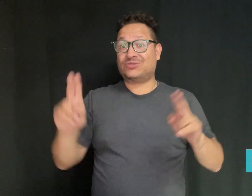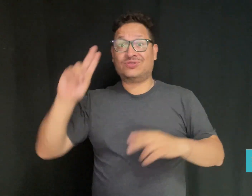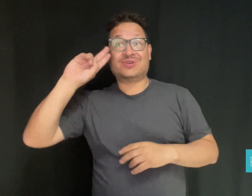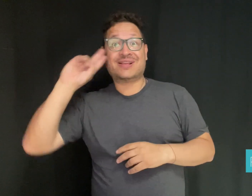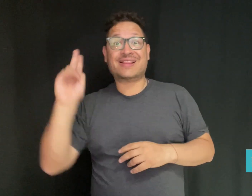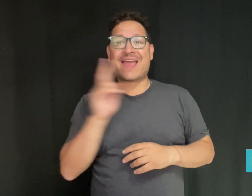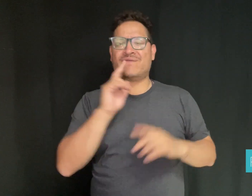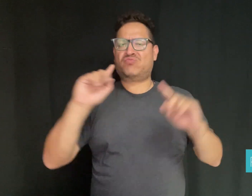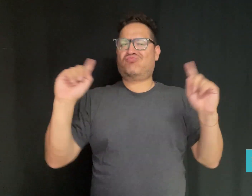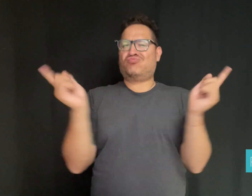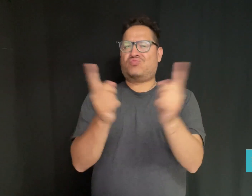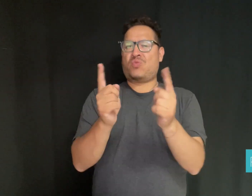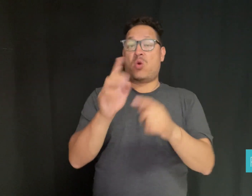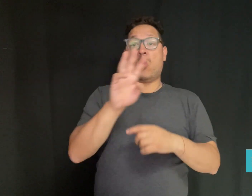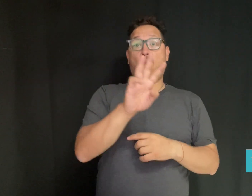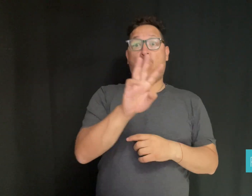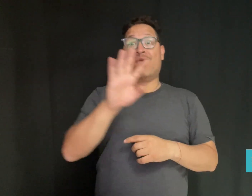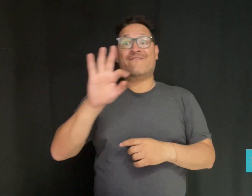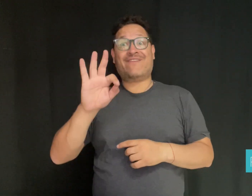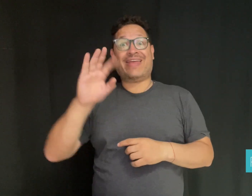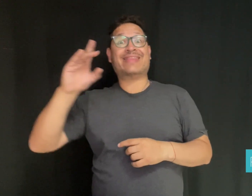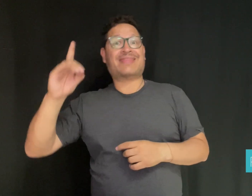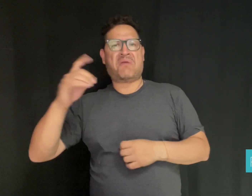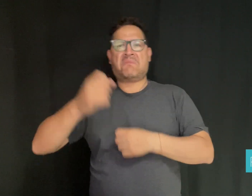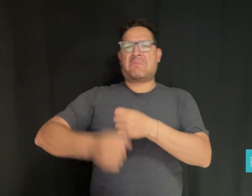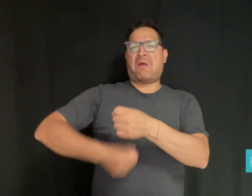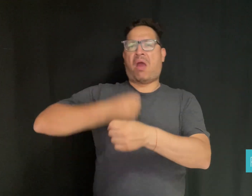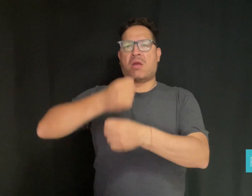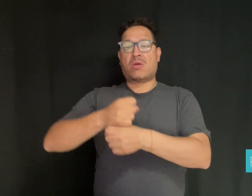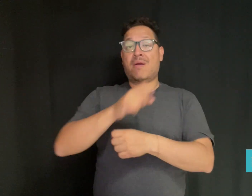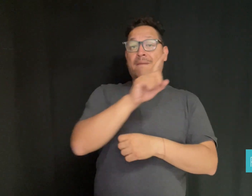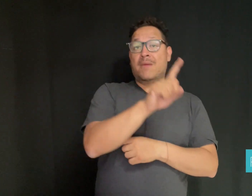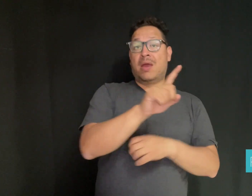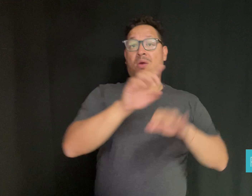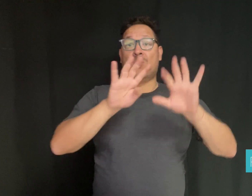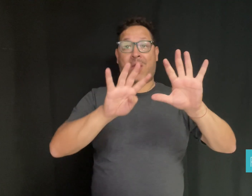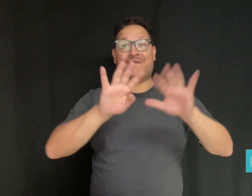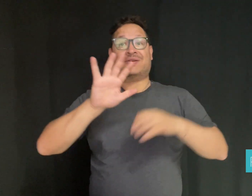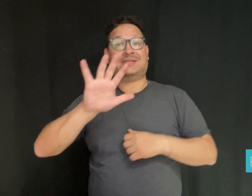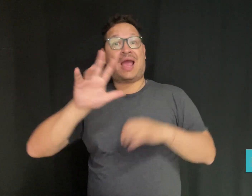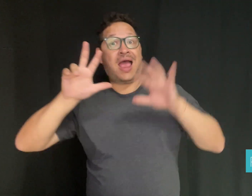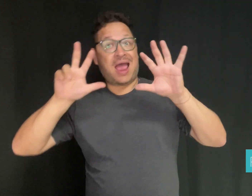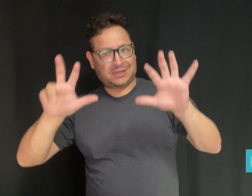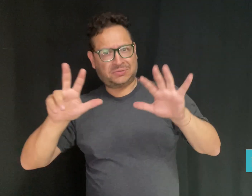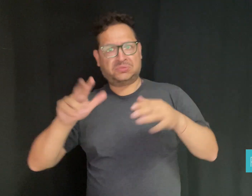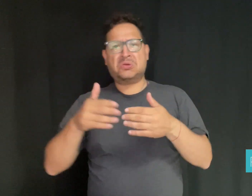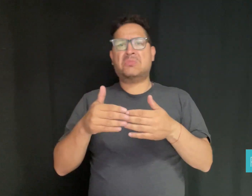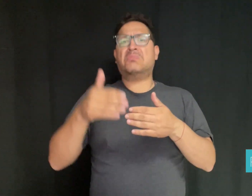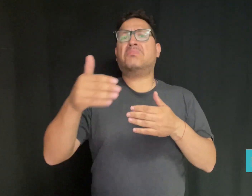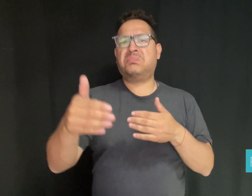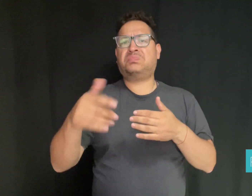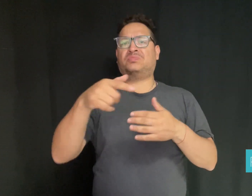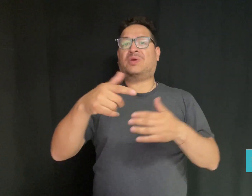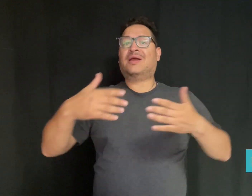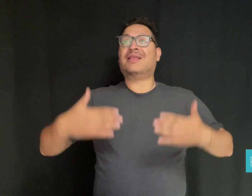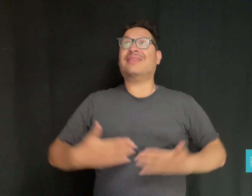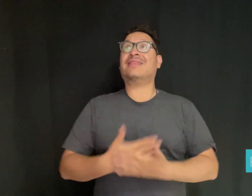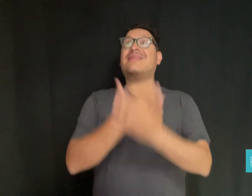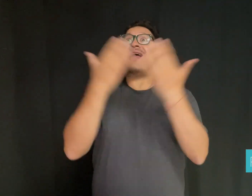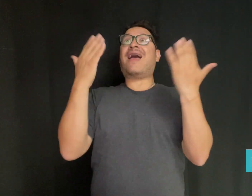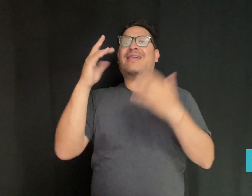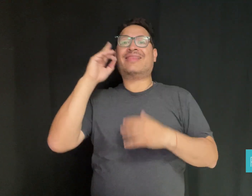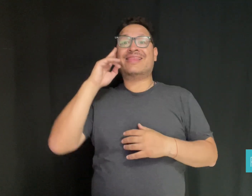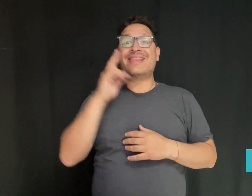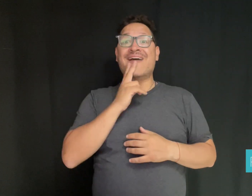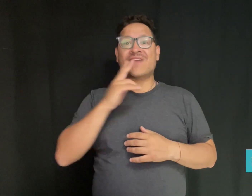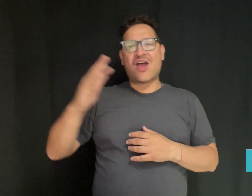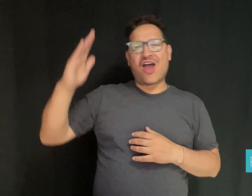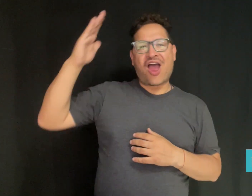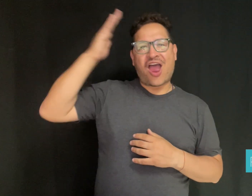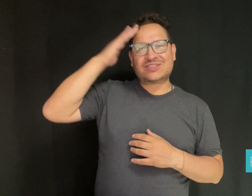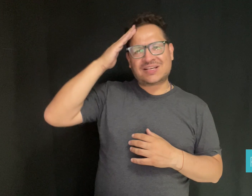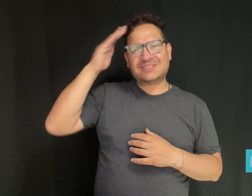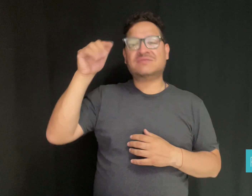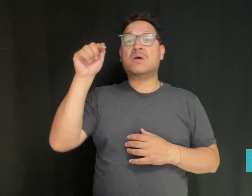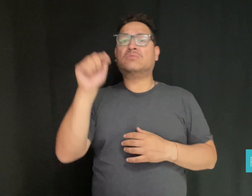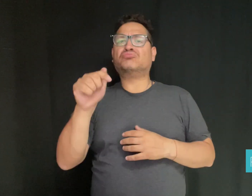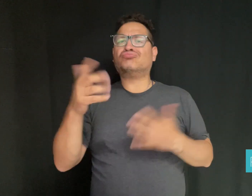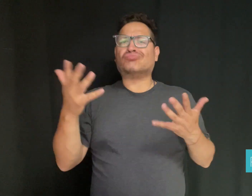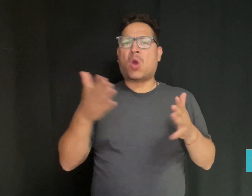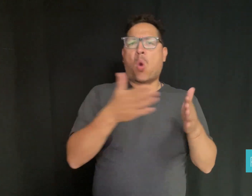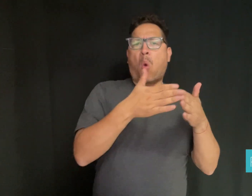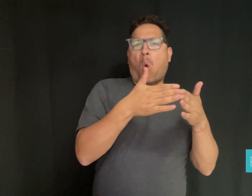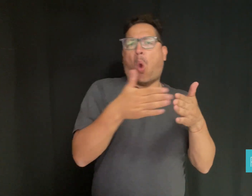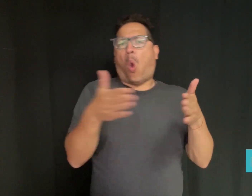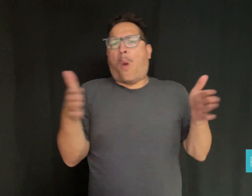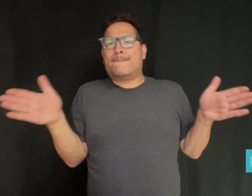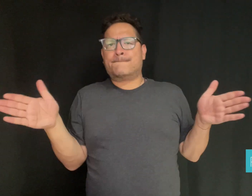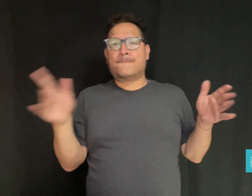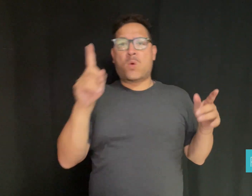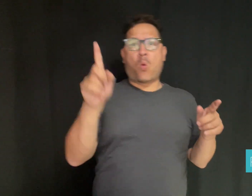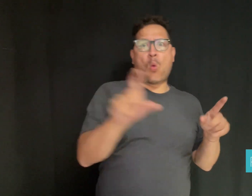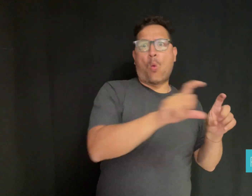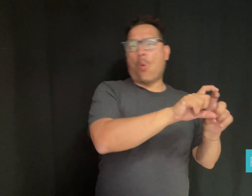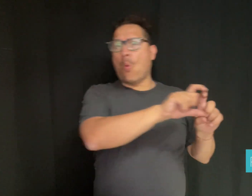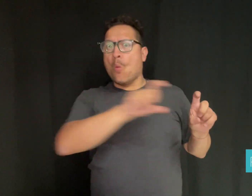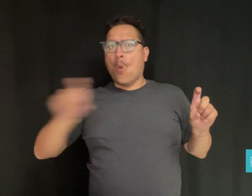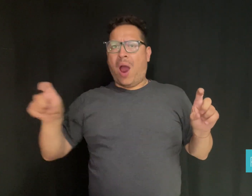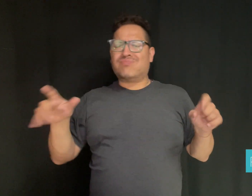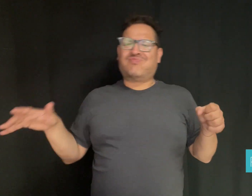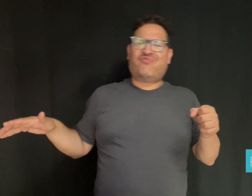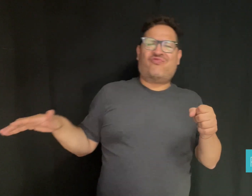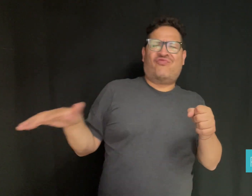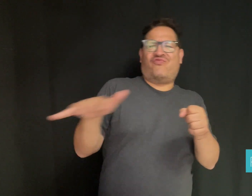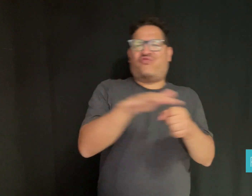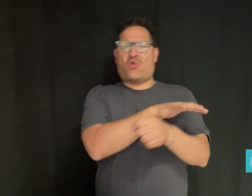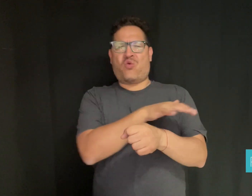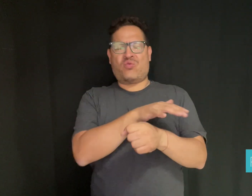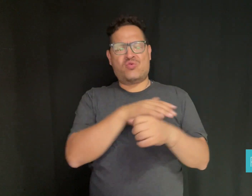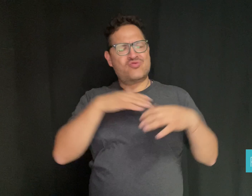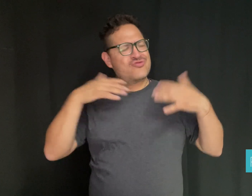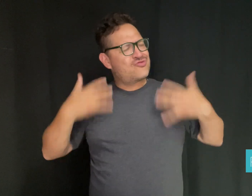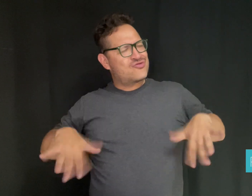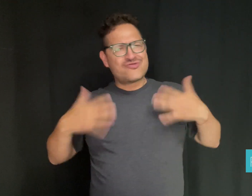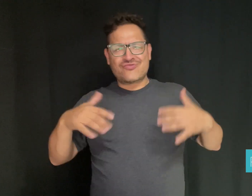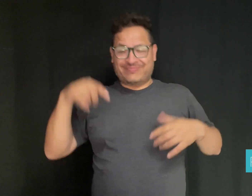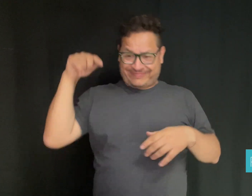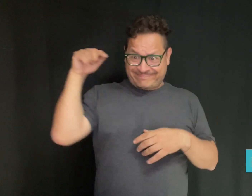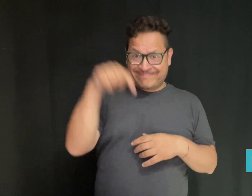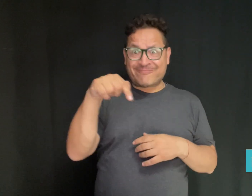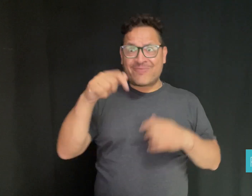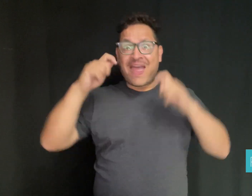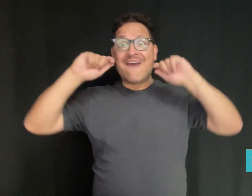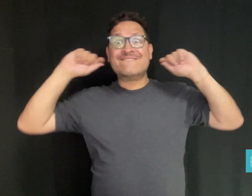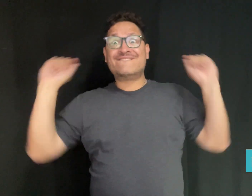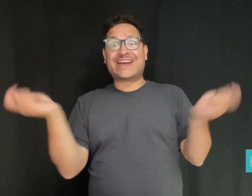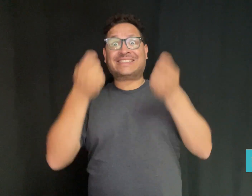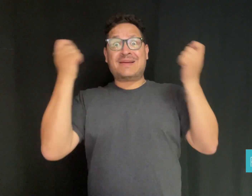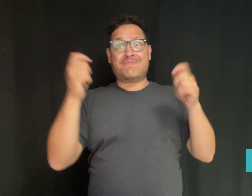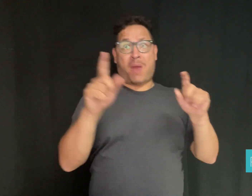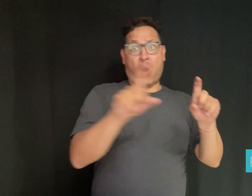Care Center (CAM) in Mexico, also held a commemorative